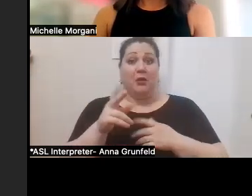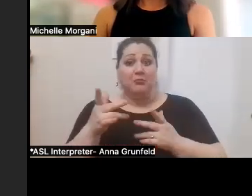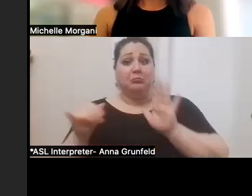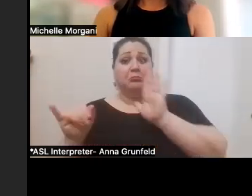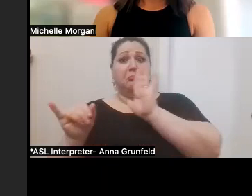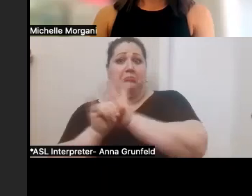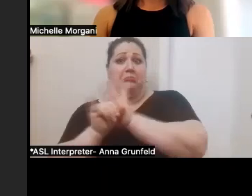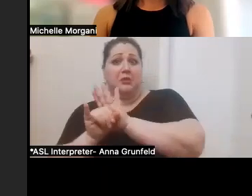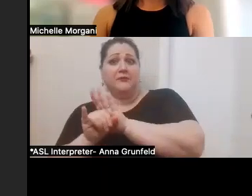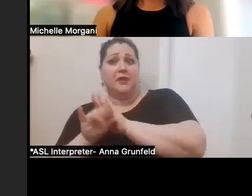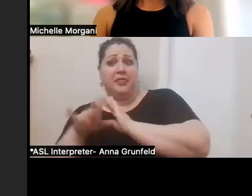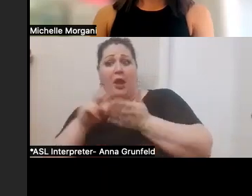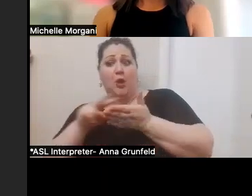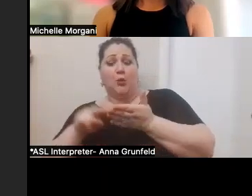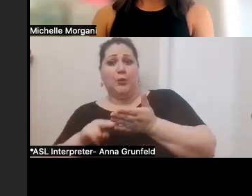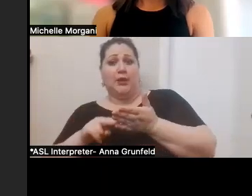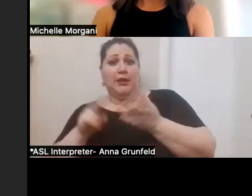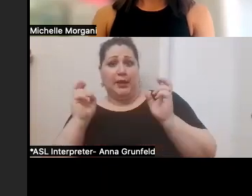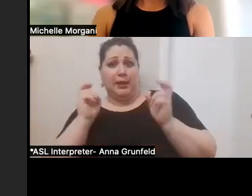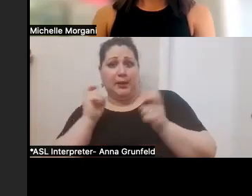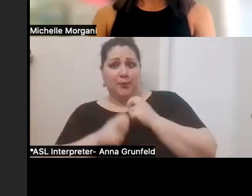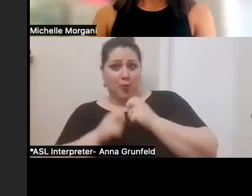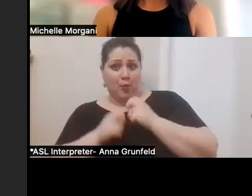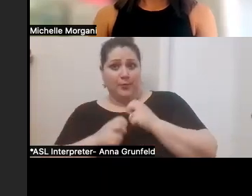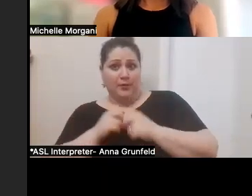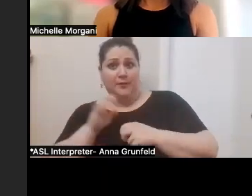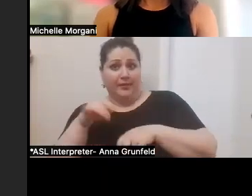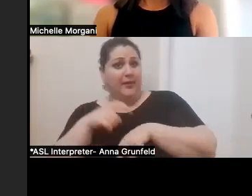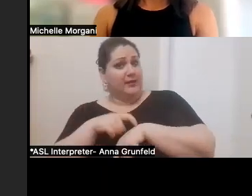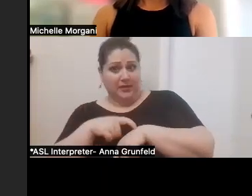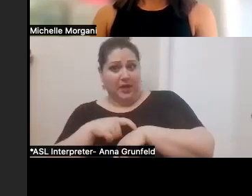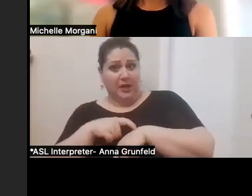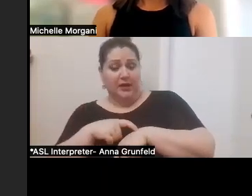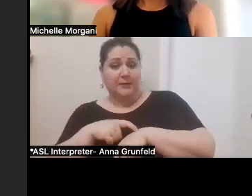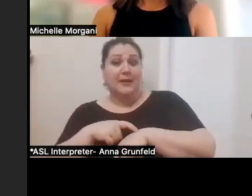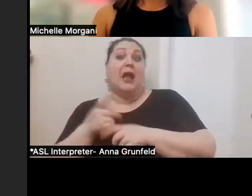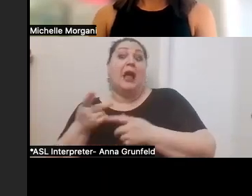problem and technology was attempted to be put in place back in elementary